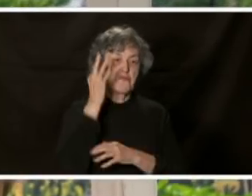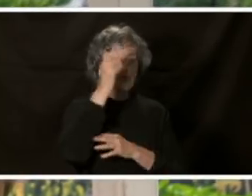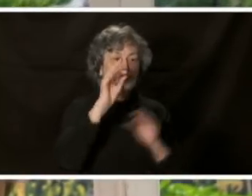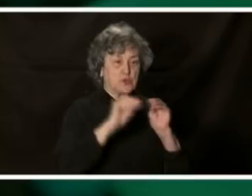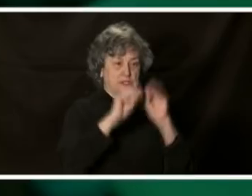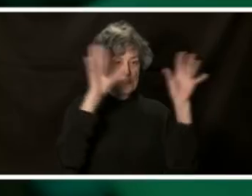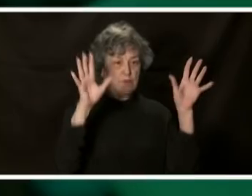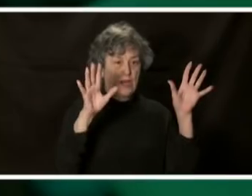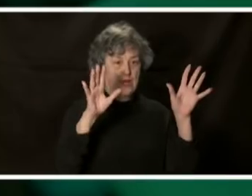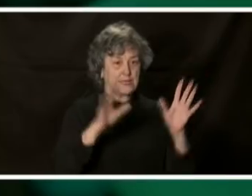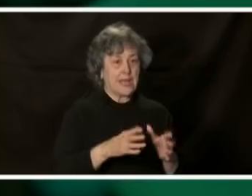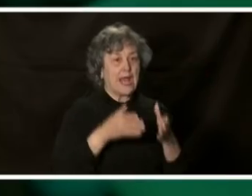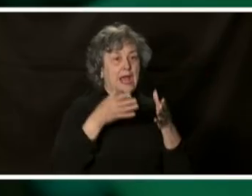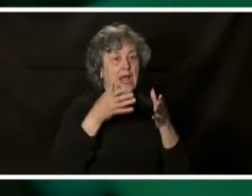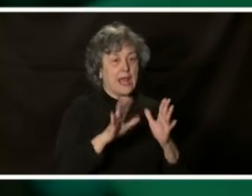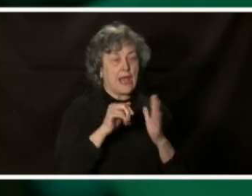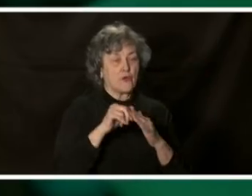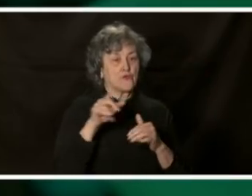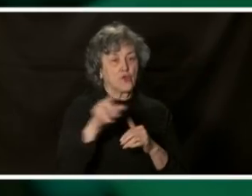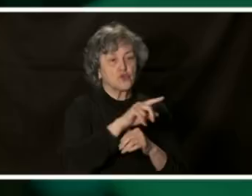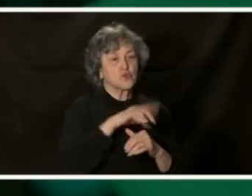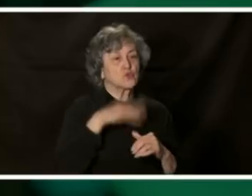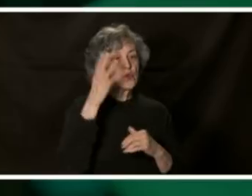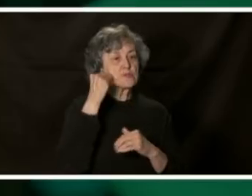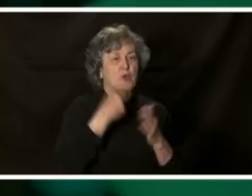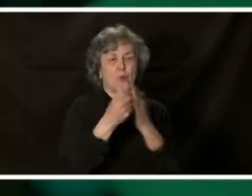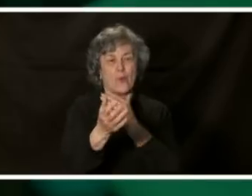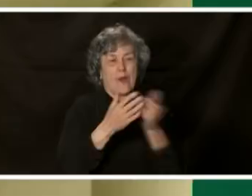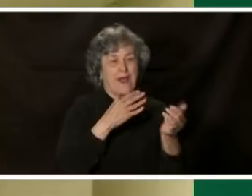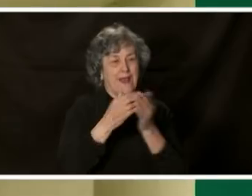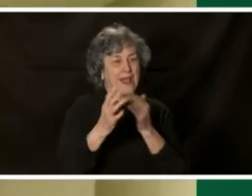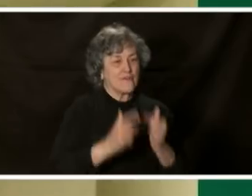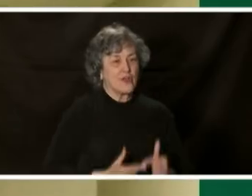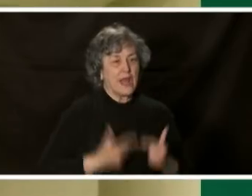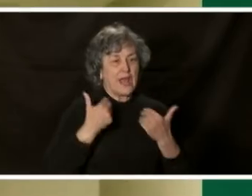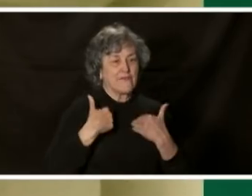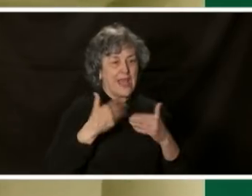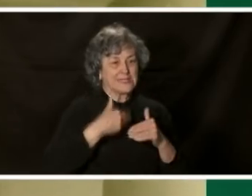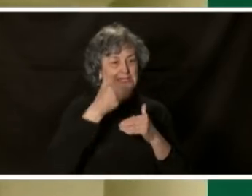AND I AM EXCITED FOR YOU ALL TO EXPERIENCE WHATEVER LIFE HAS IN STORE FOR YOU NEXT.